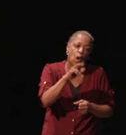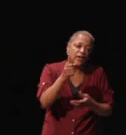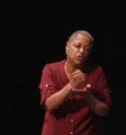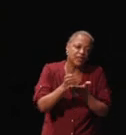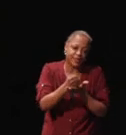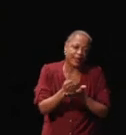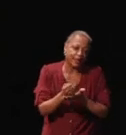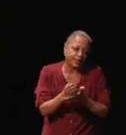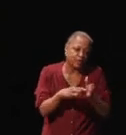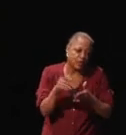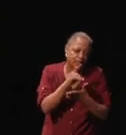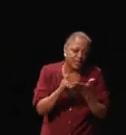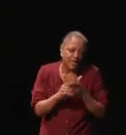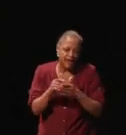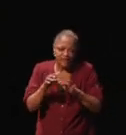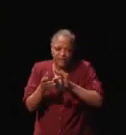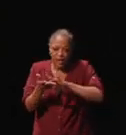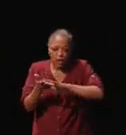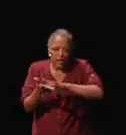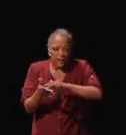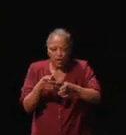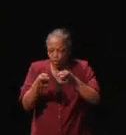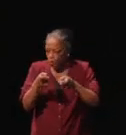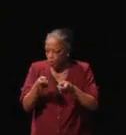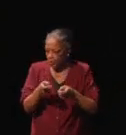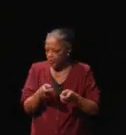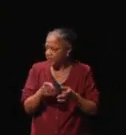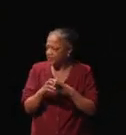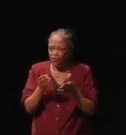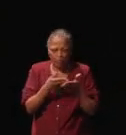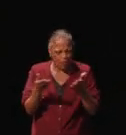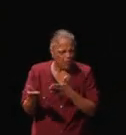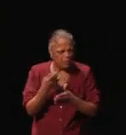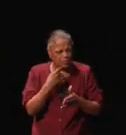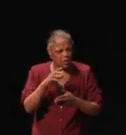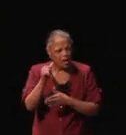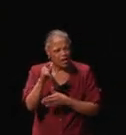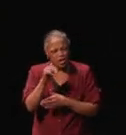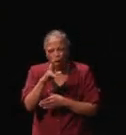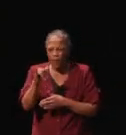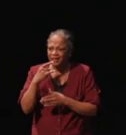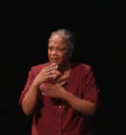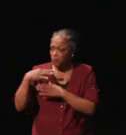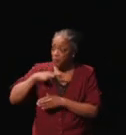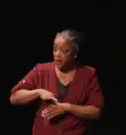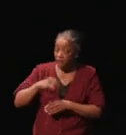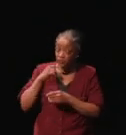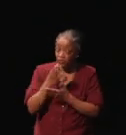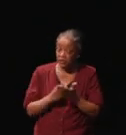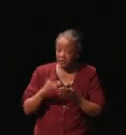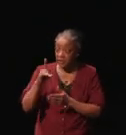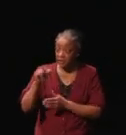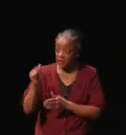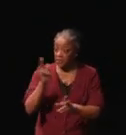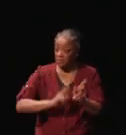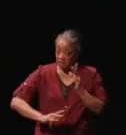And he took it to a tolerating, said, "This could be really good and that there could be benefits for some disabled people,